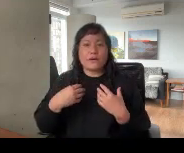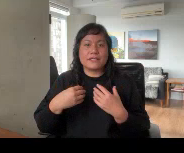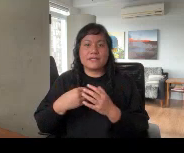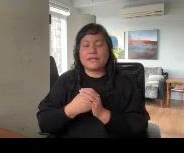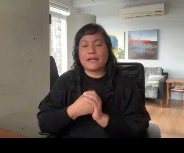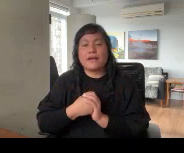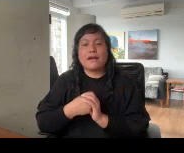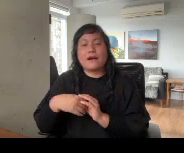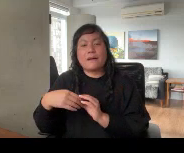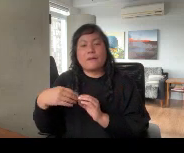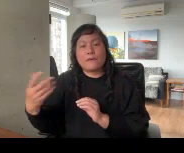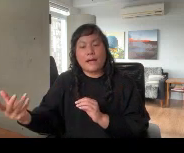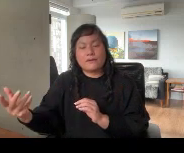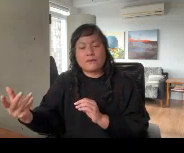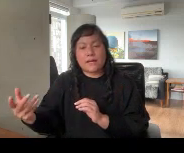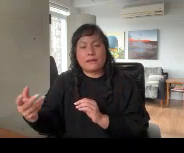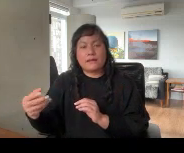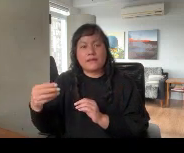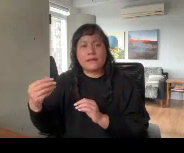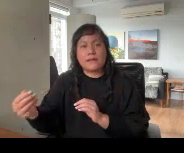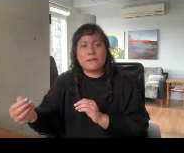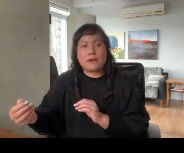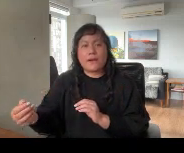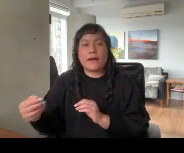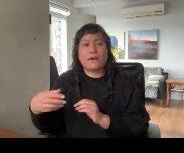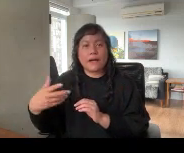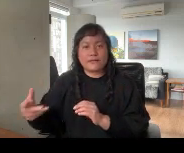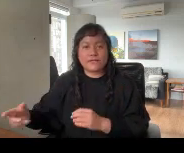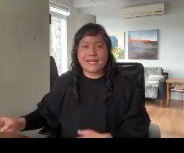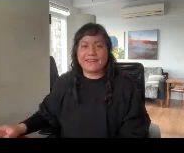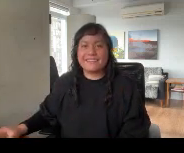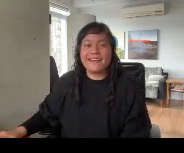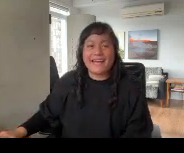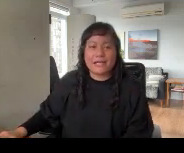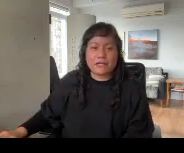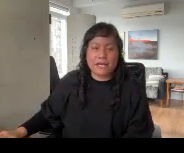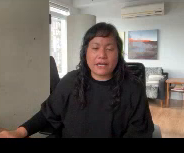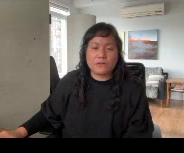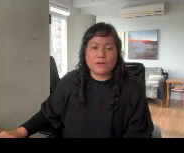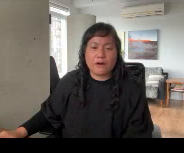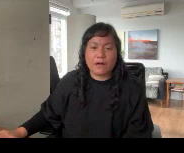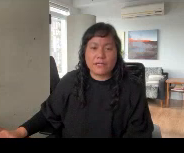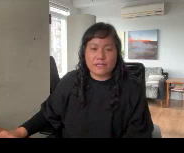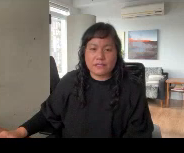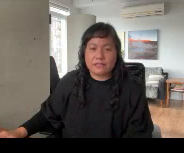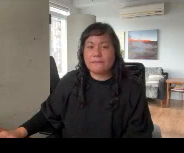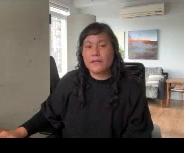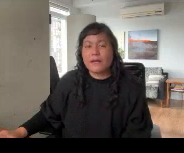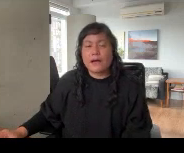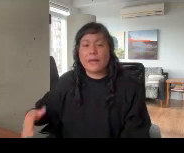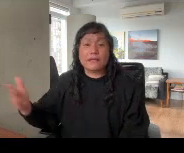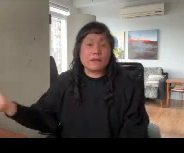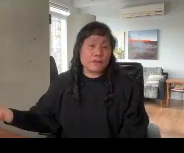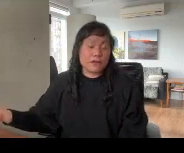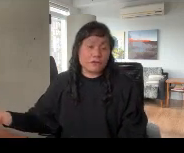we wanted to say rather than thinking about how to understand and connect with our audiences and